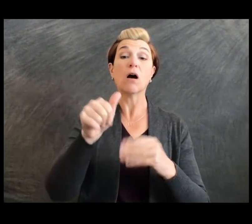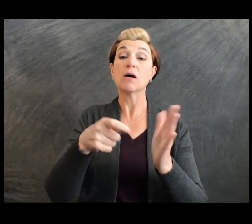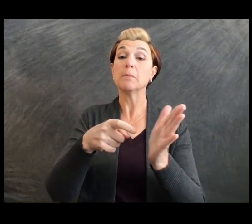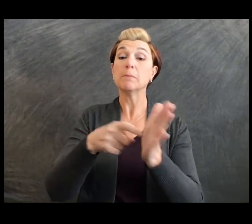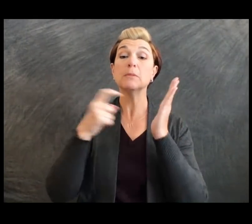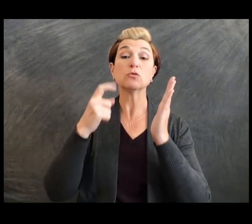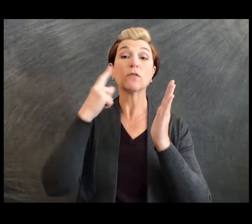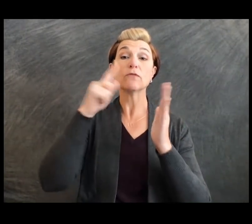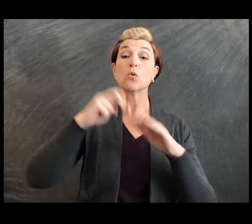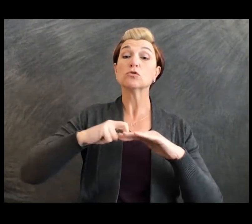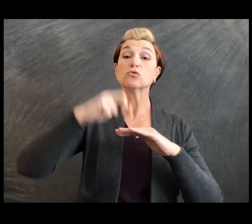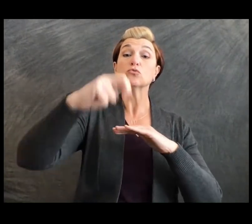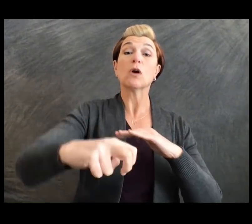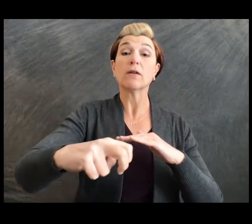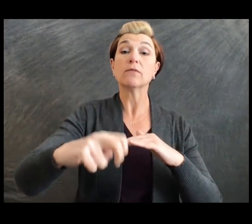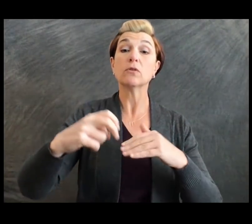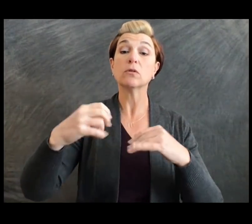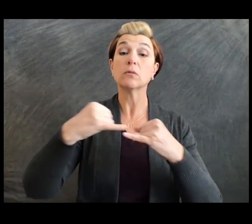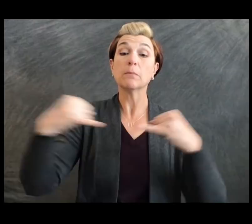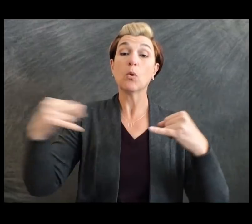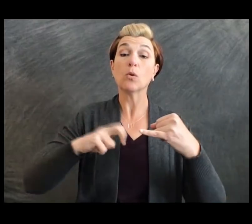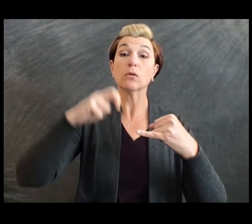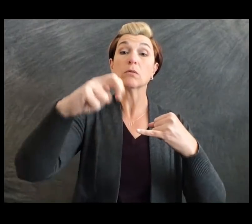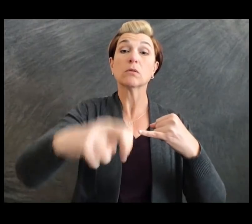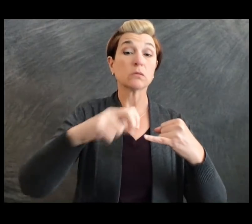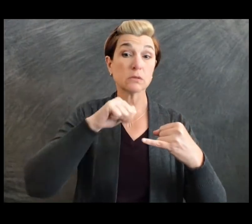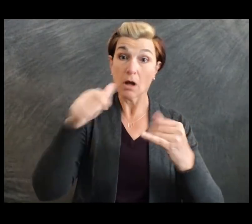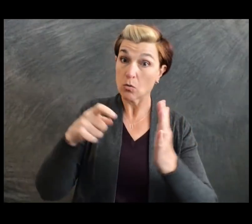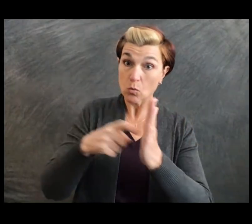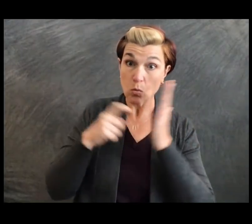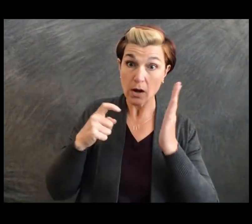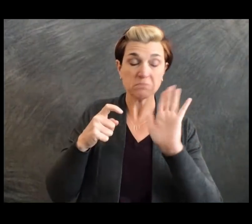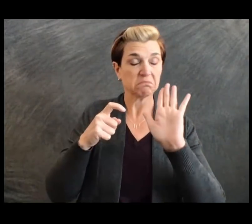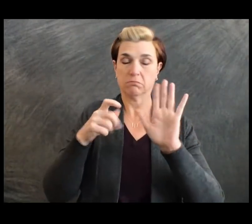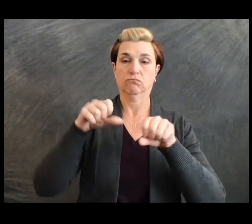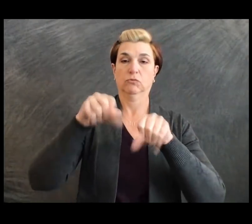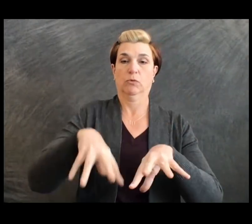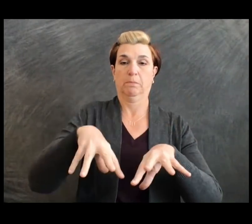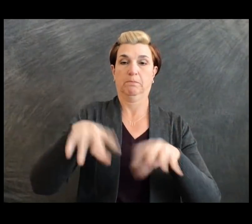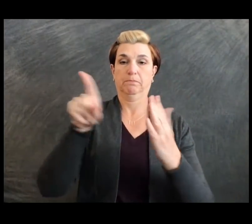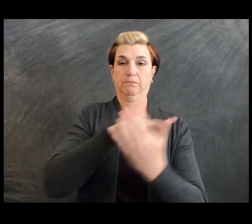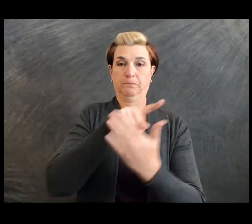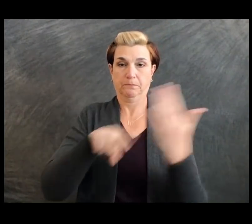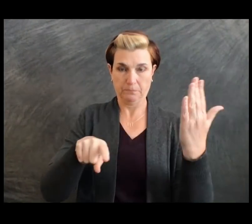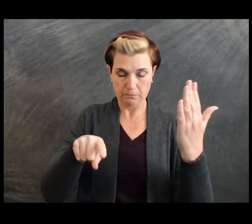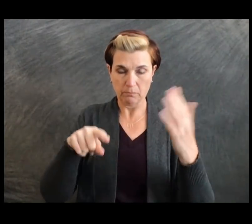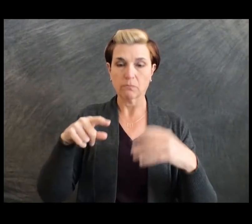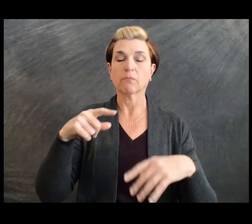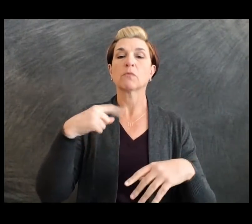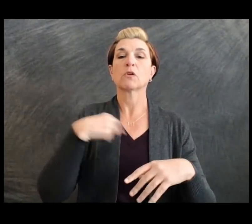president of Mexico and our close cooperation with Mexico and Canada will